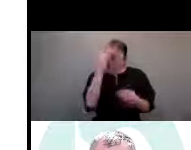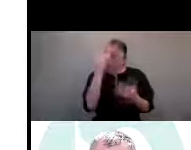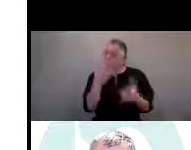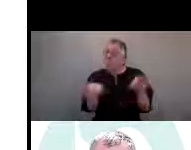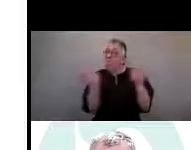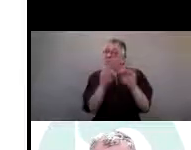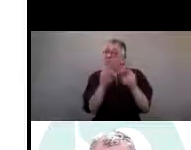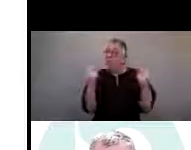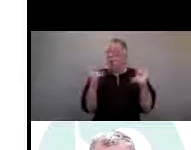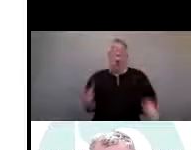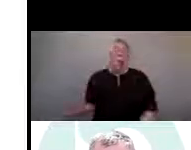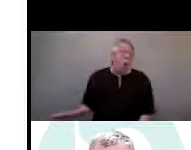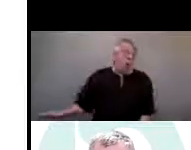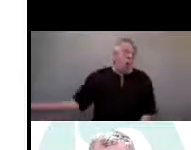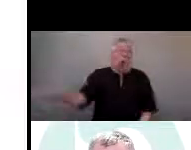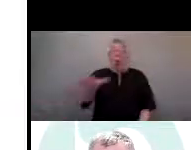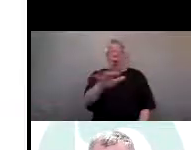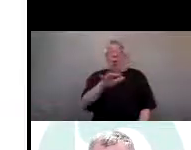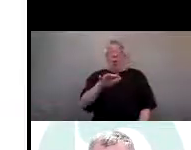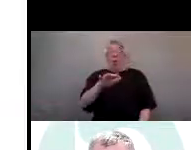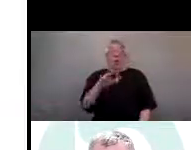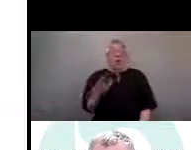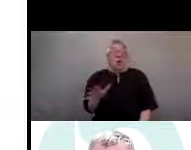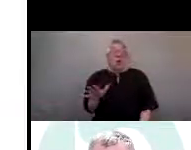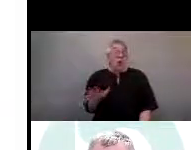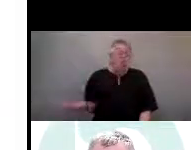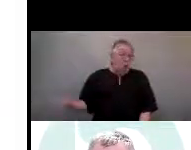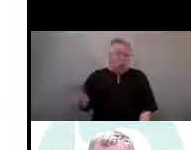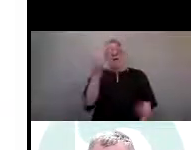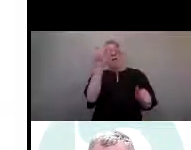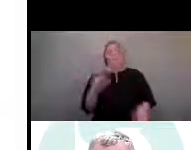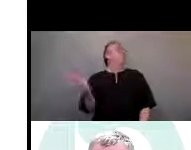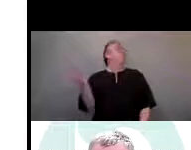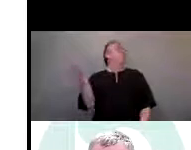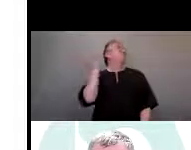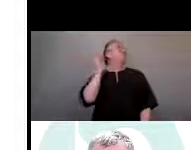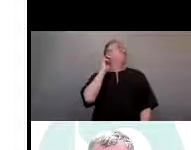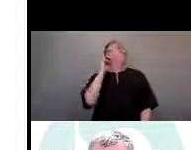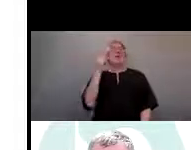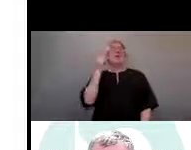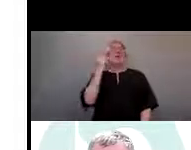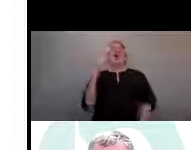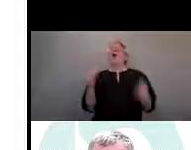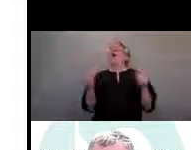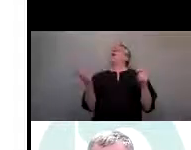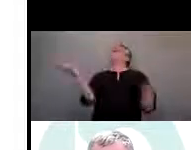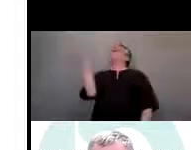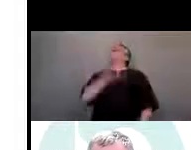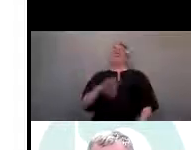note that not everybody gets the same benefits from the cochlear implants. One device can result in